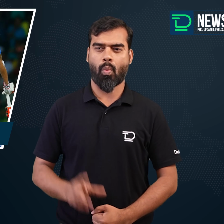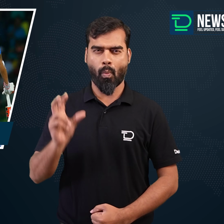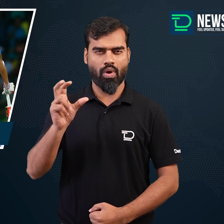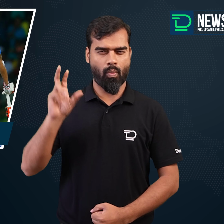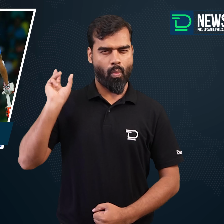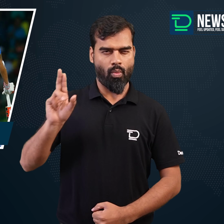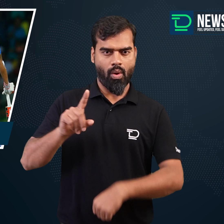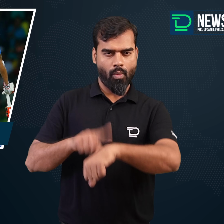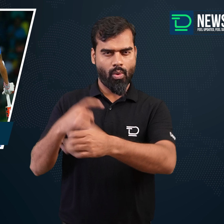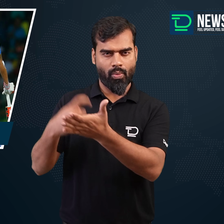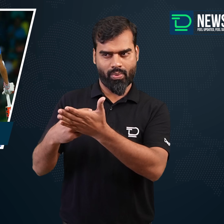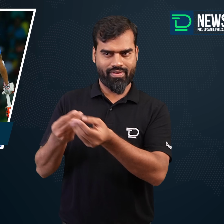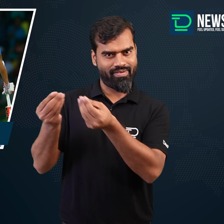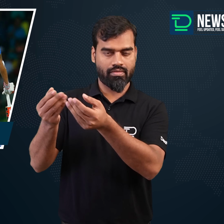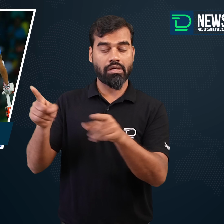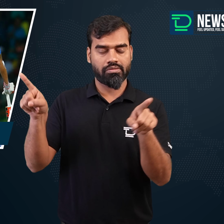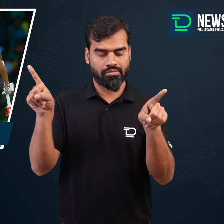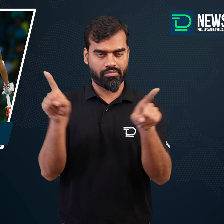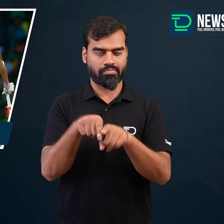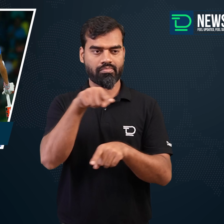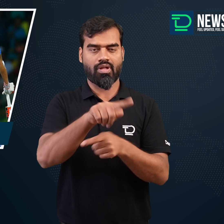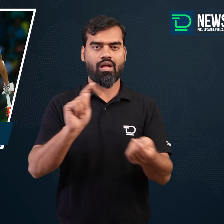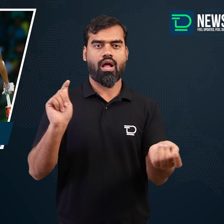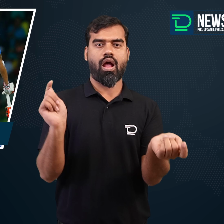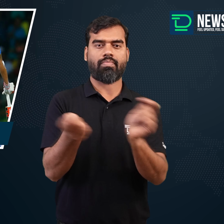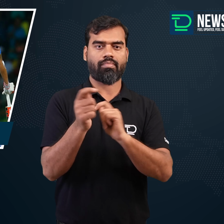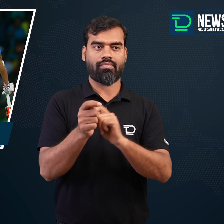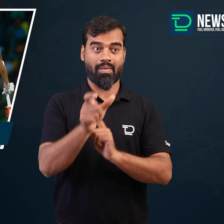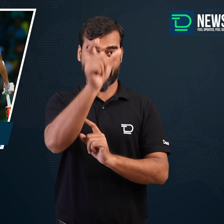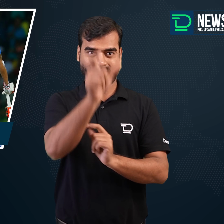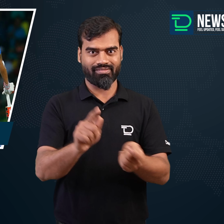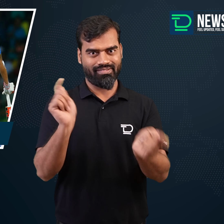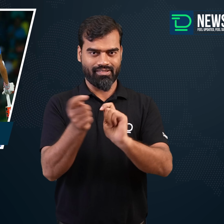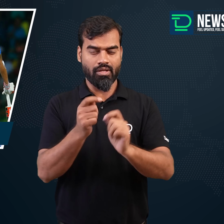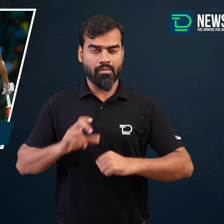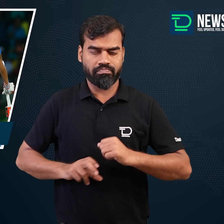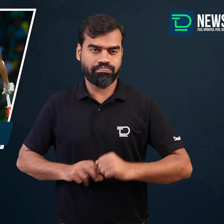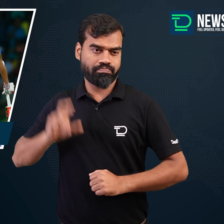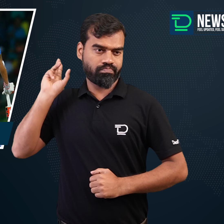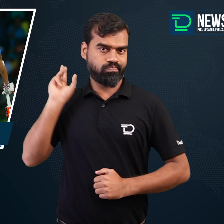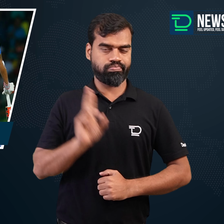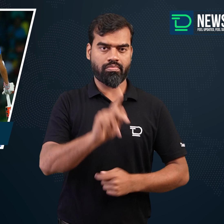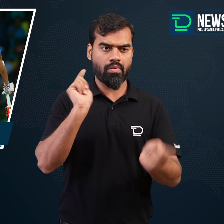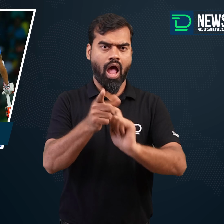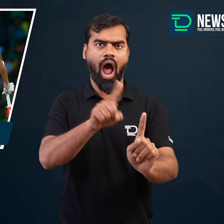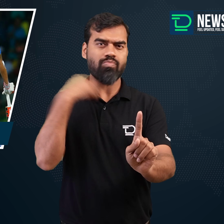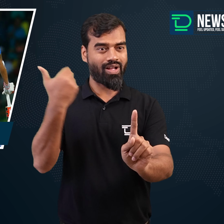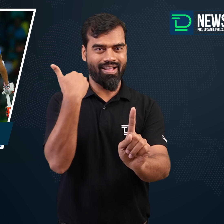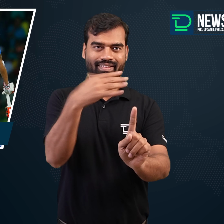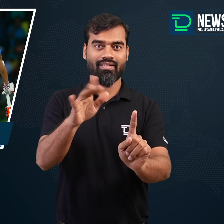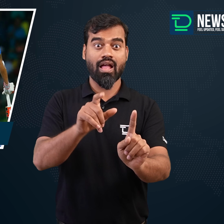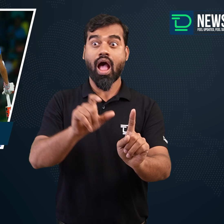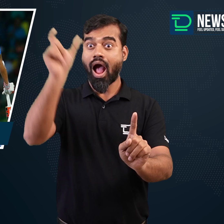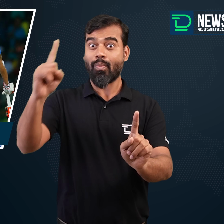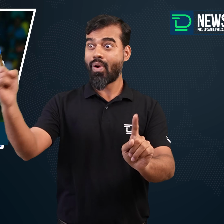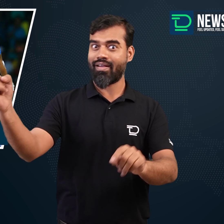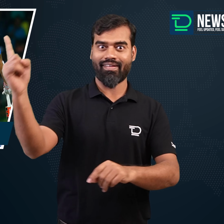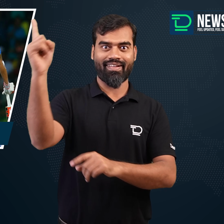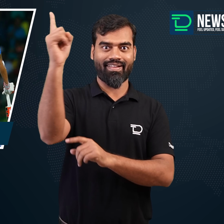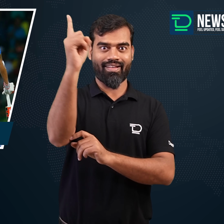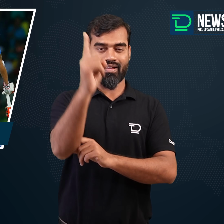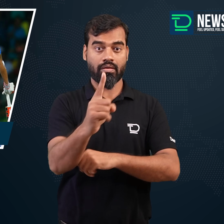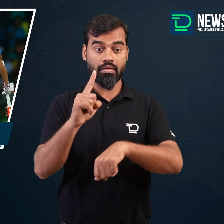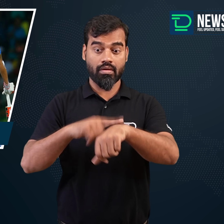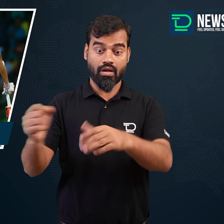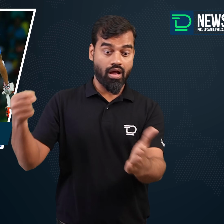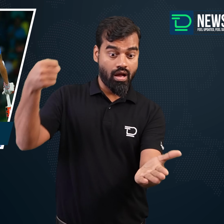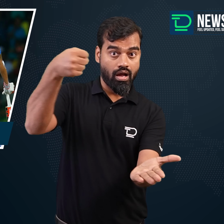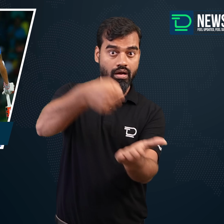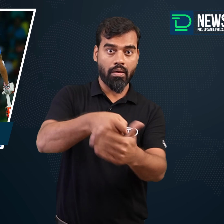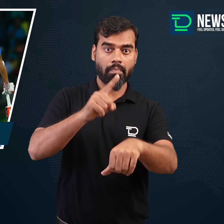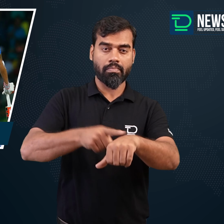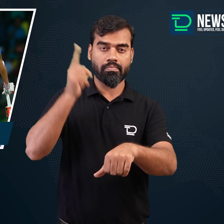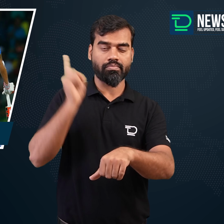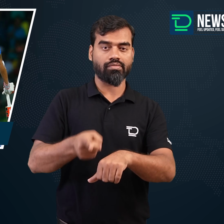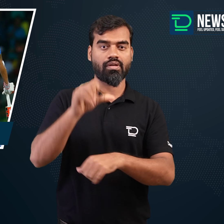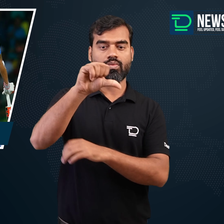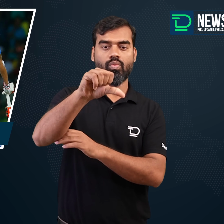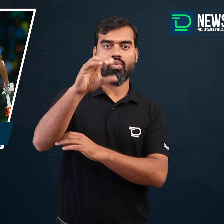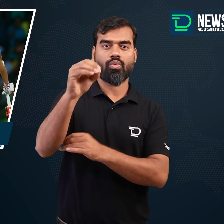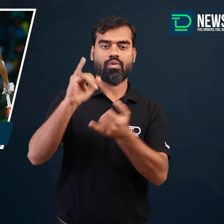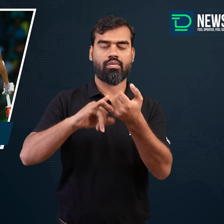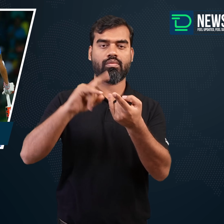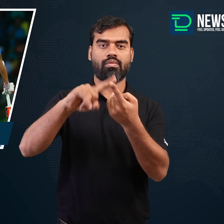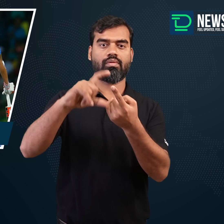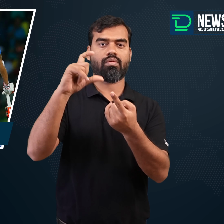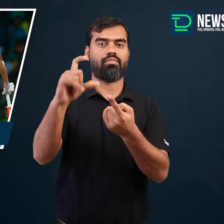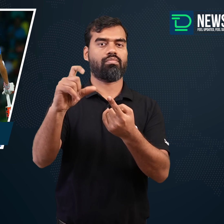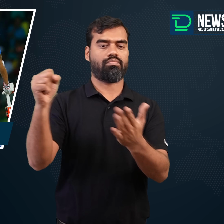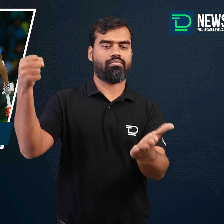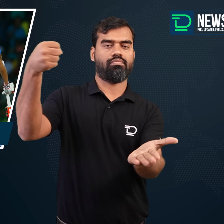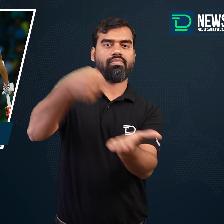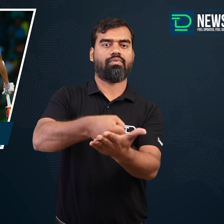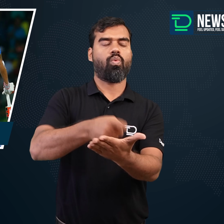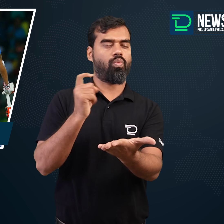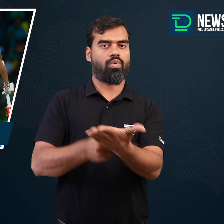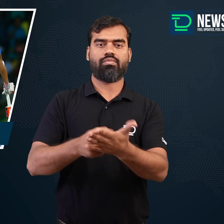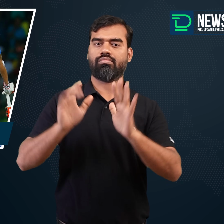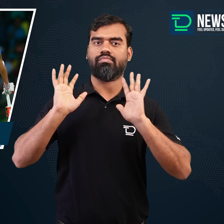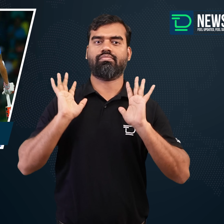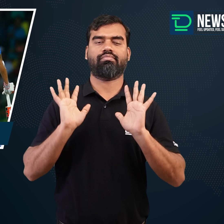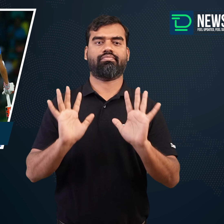Similarly, when a batsman is out, another batsman should reach the place within 90 seconds.